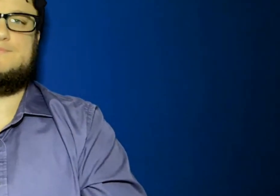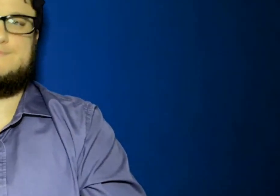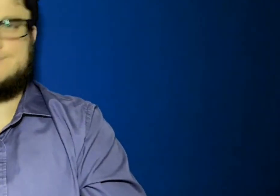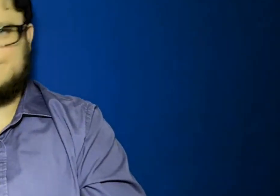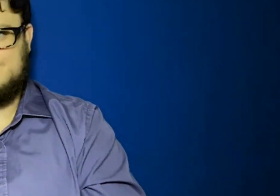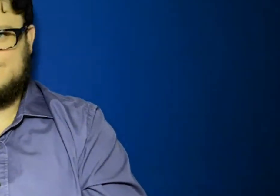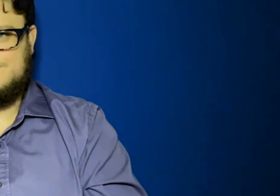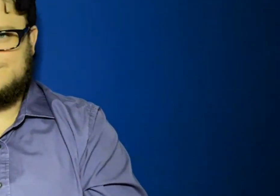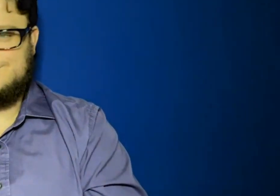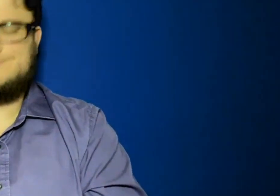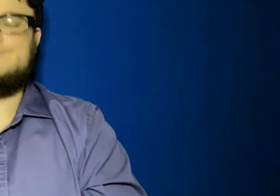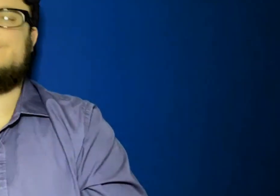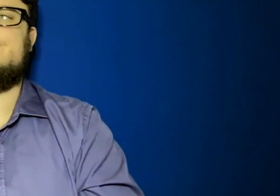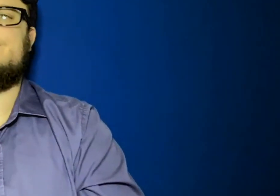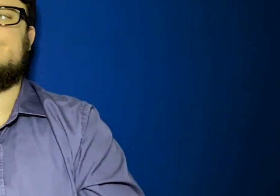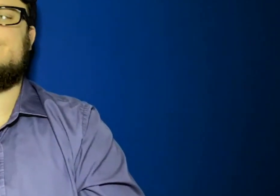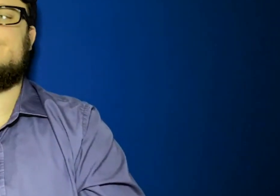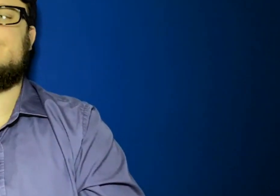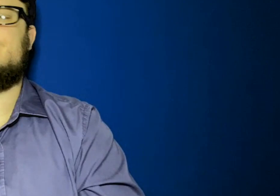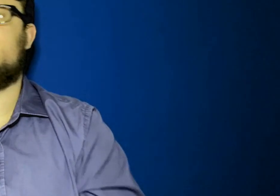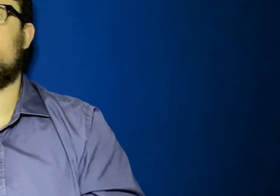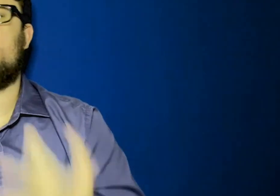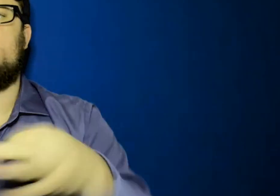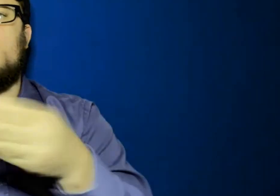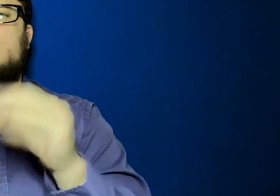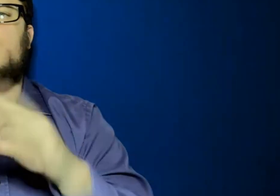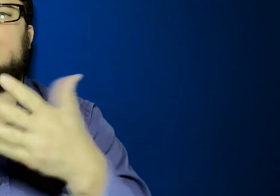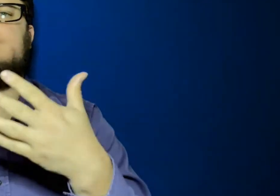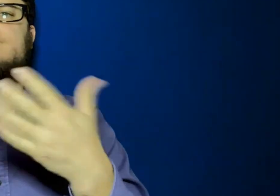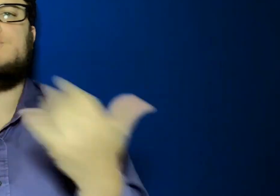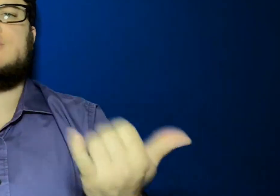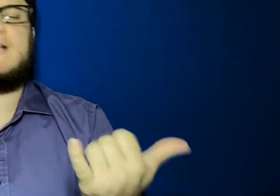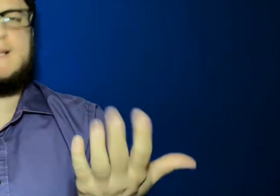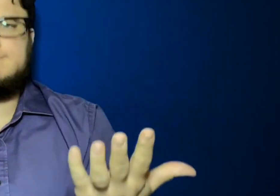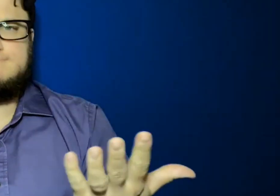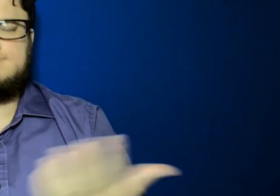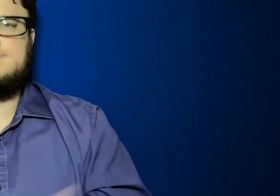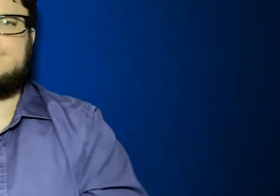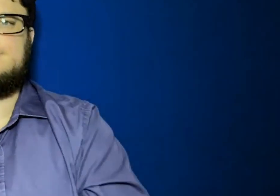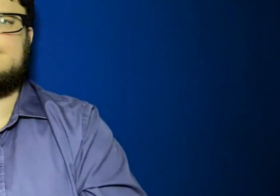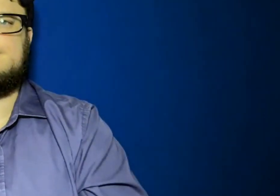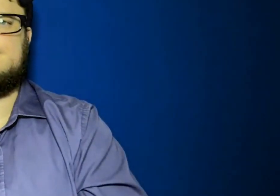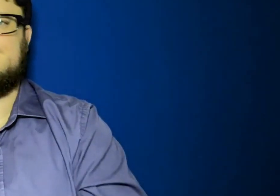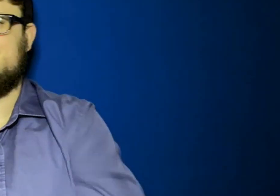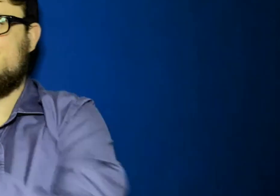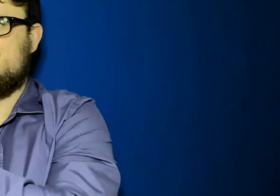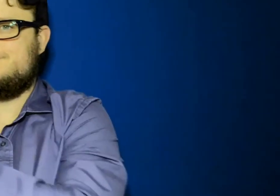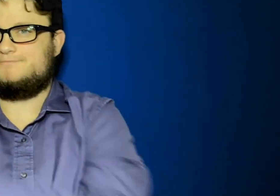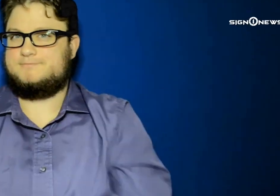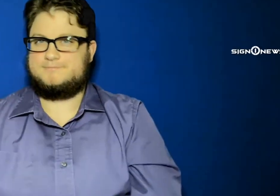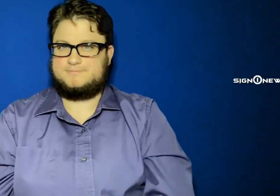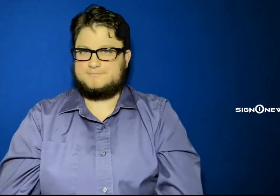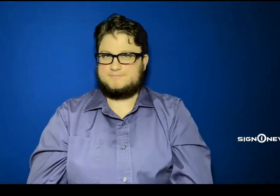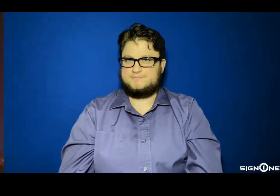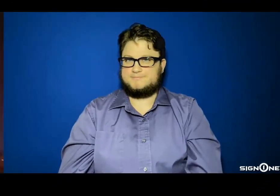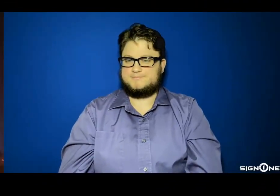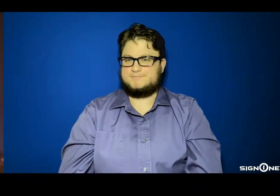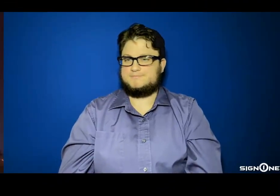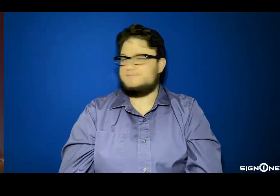I'm Jethro Wooddall. Here are your top stories for today.